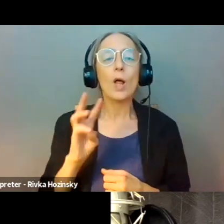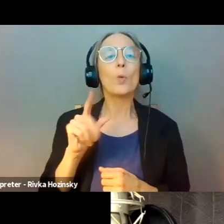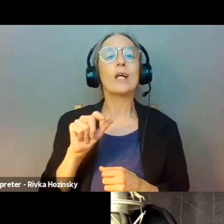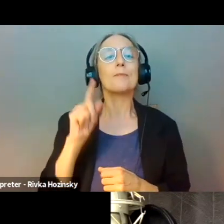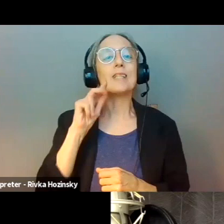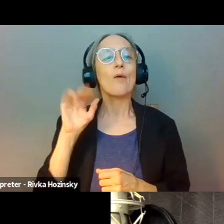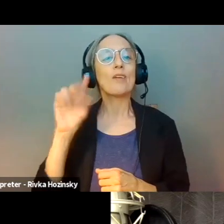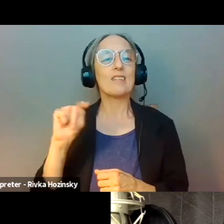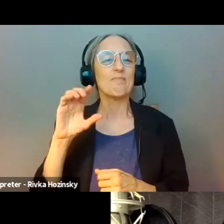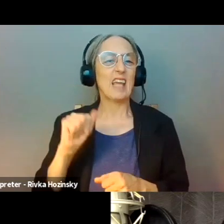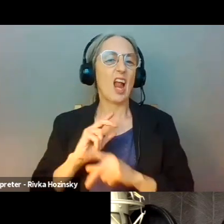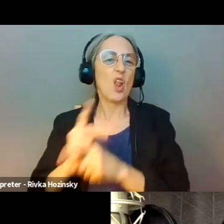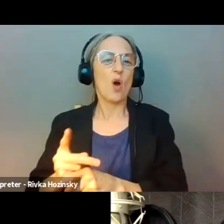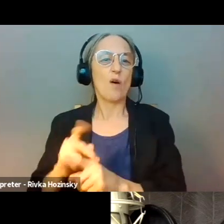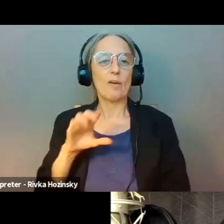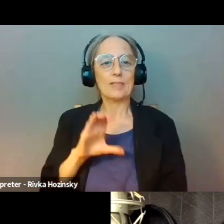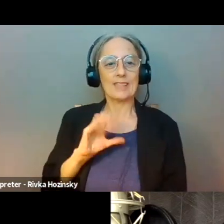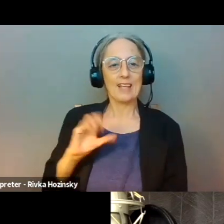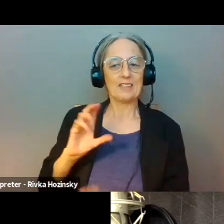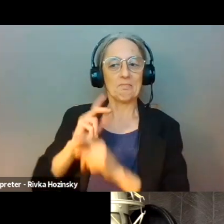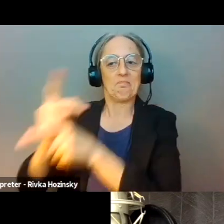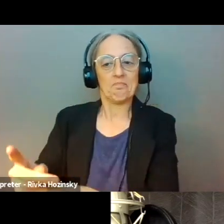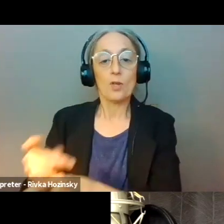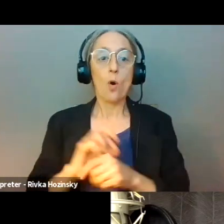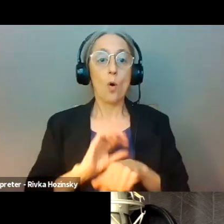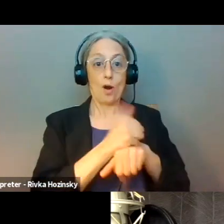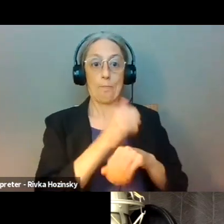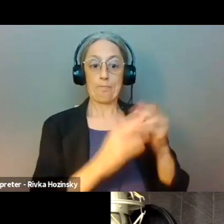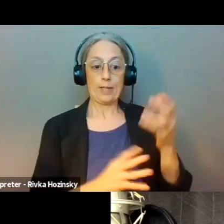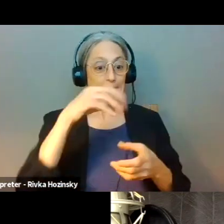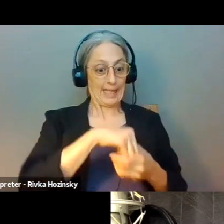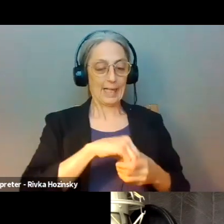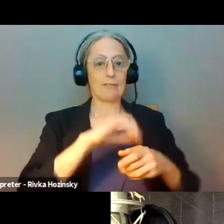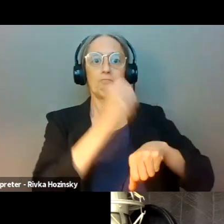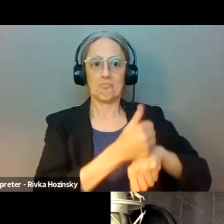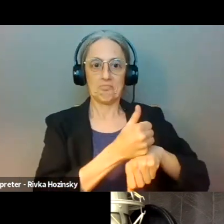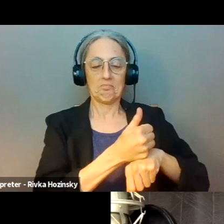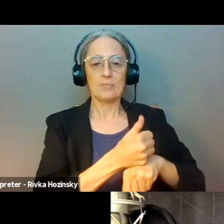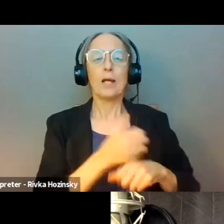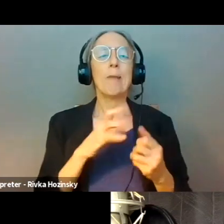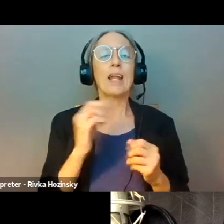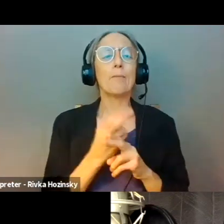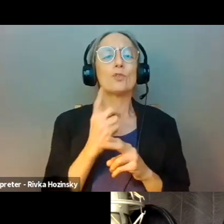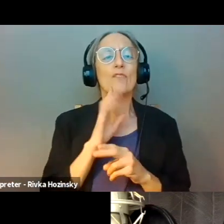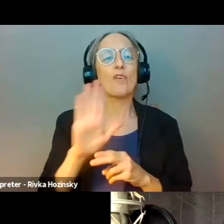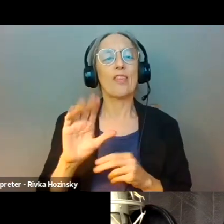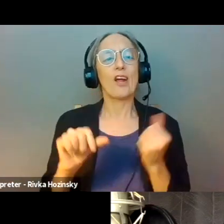Or you can just have it built in, since a lot of companies are using it for their assisted listening devices.